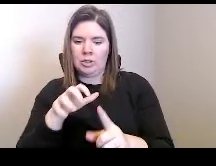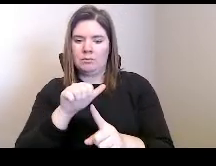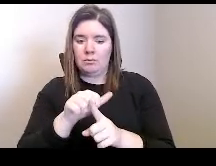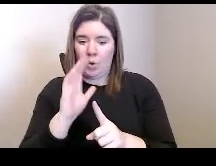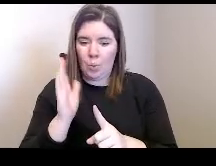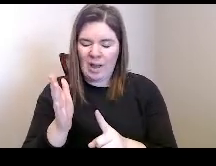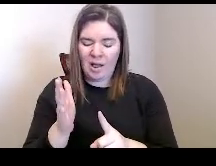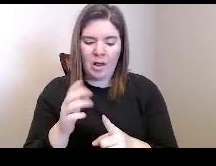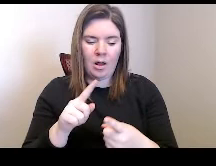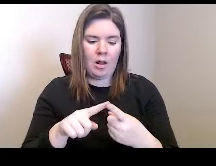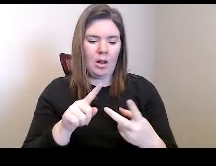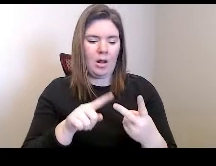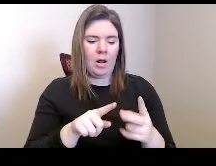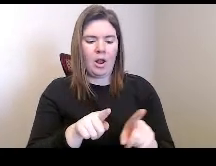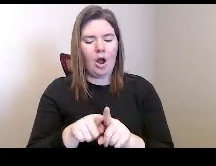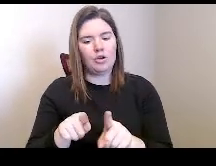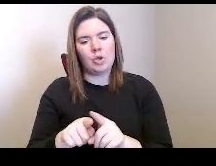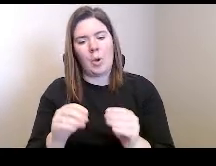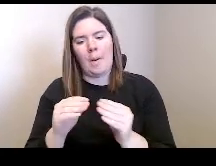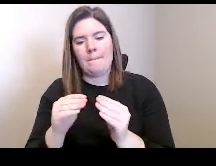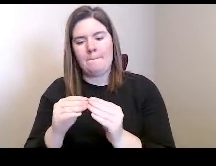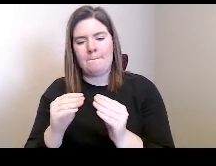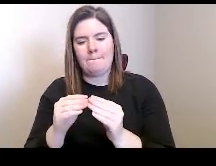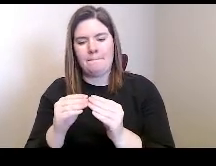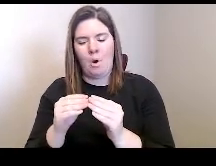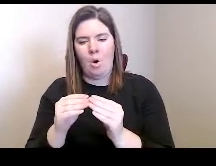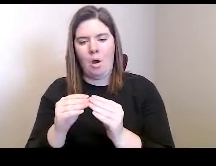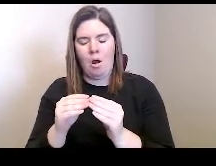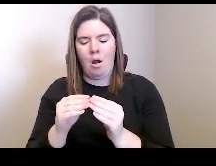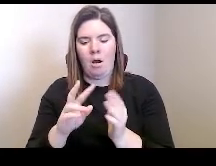a more meaningful description of what's in the document than the file name.